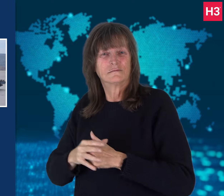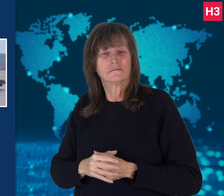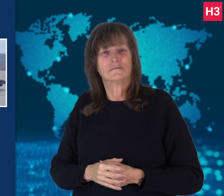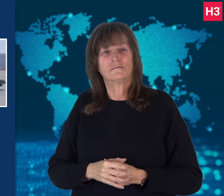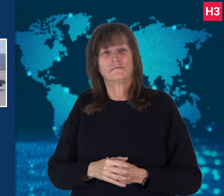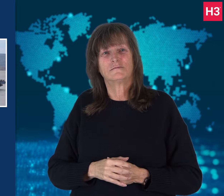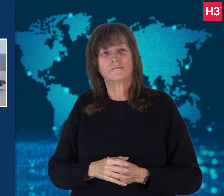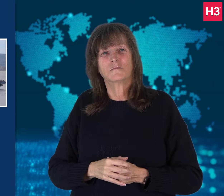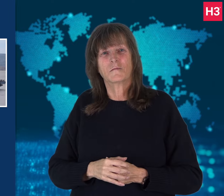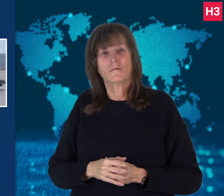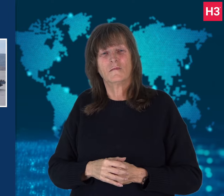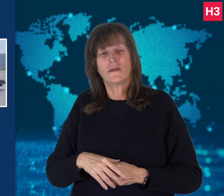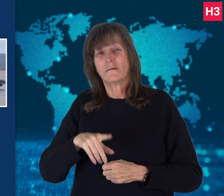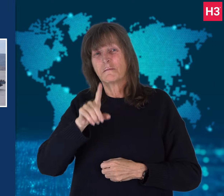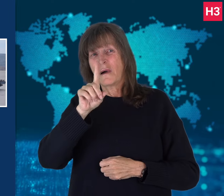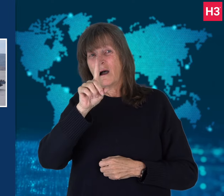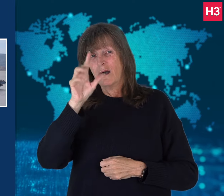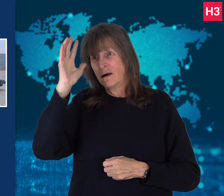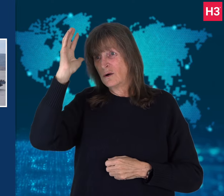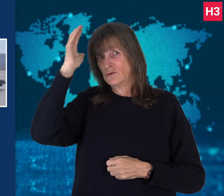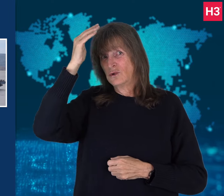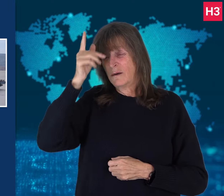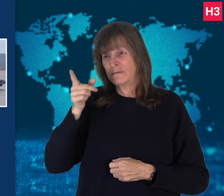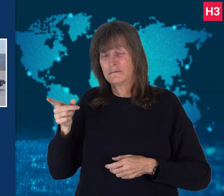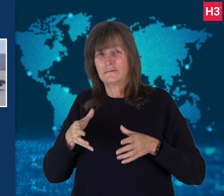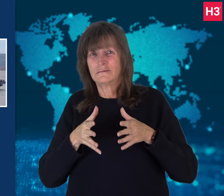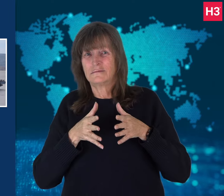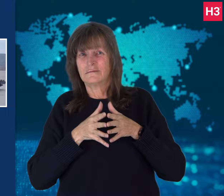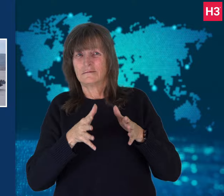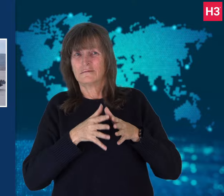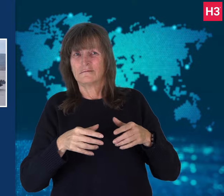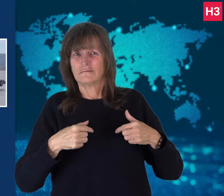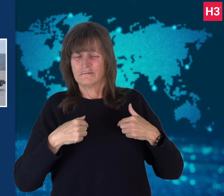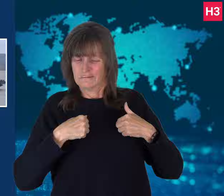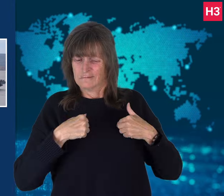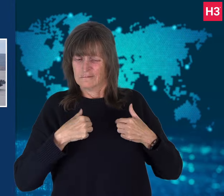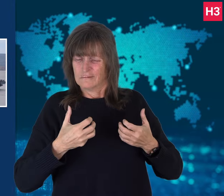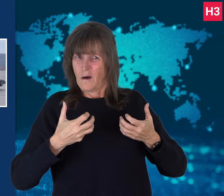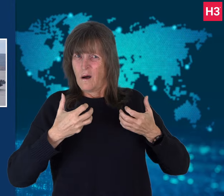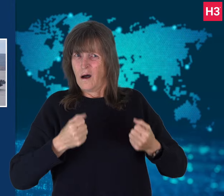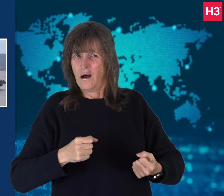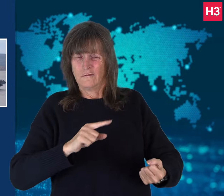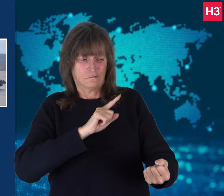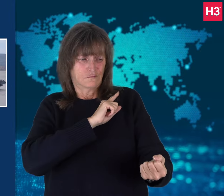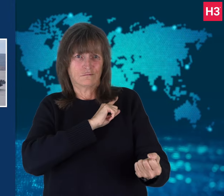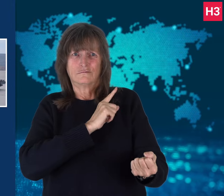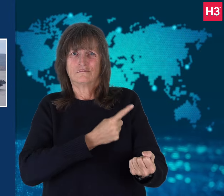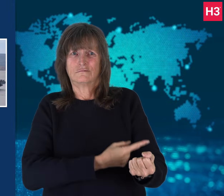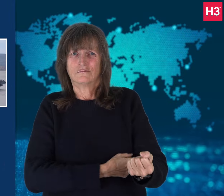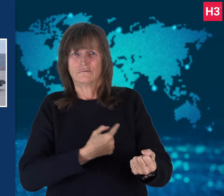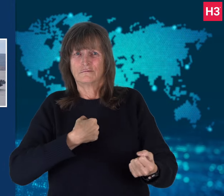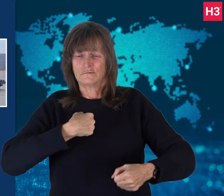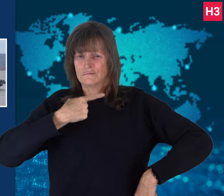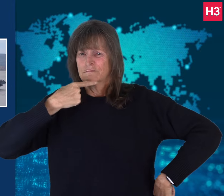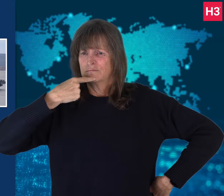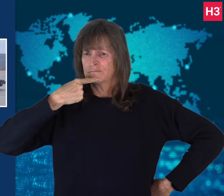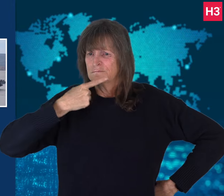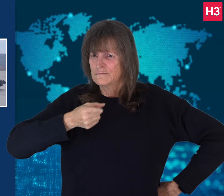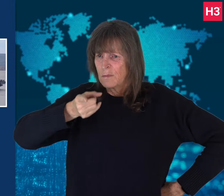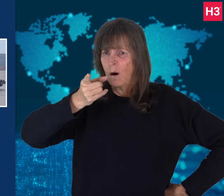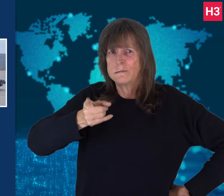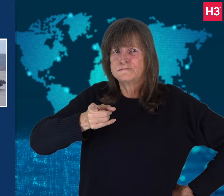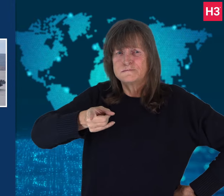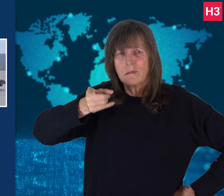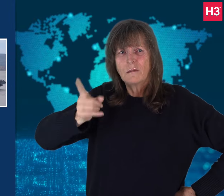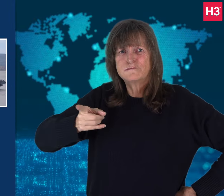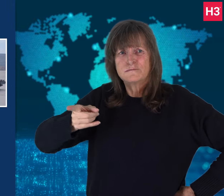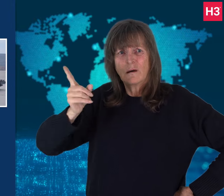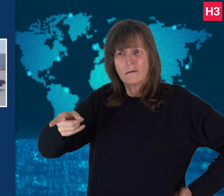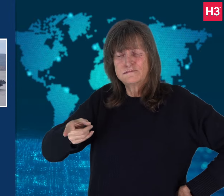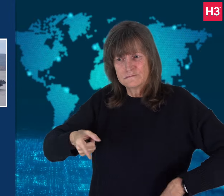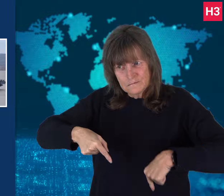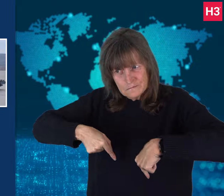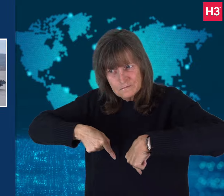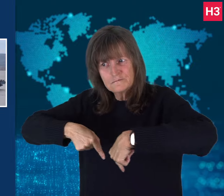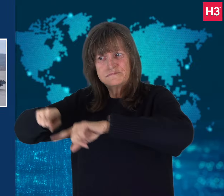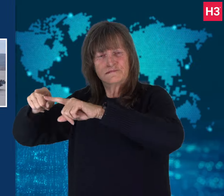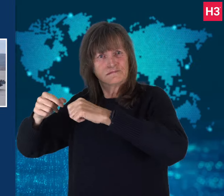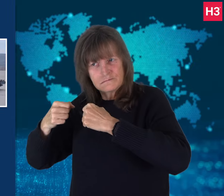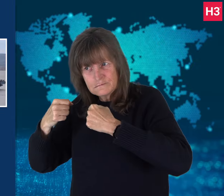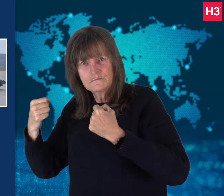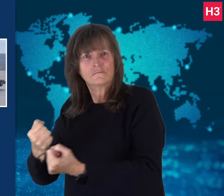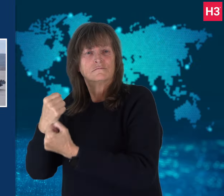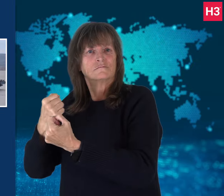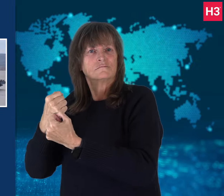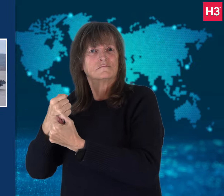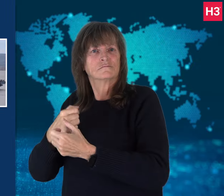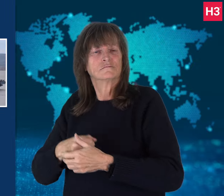But Trump says he has the legal authority to order these actions.